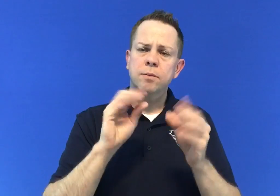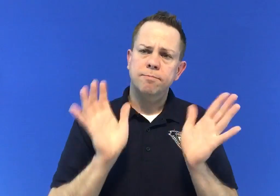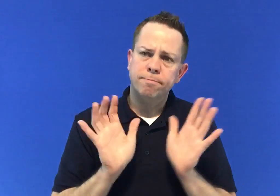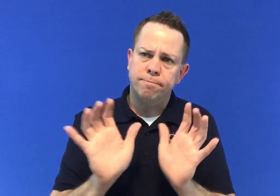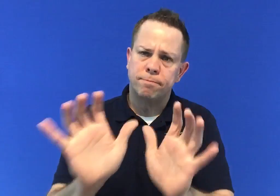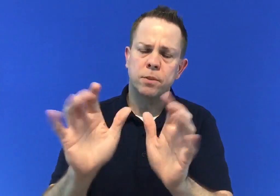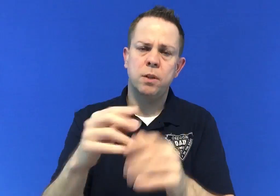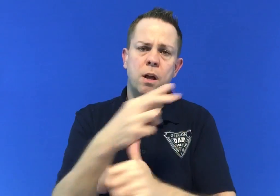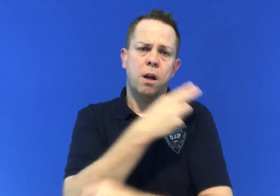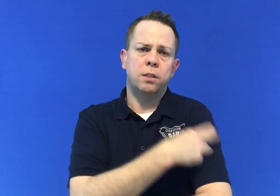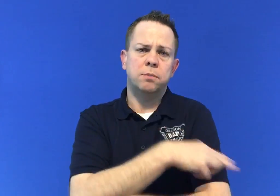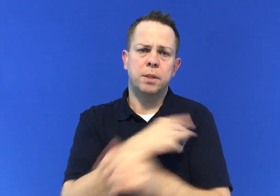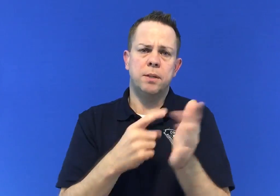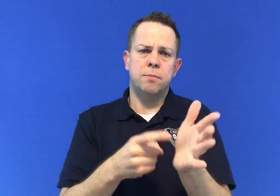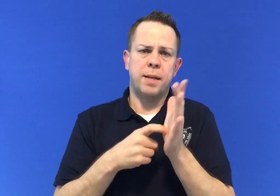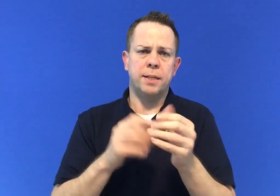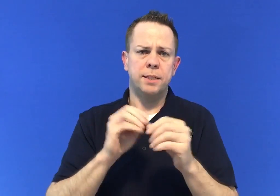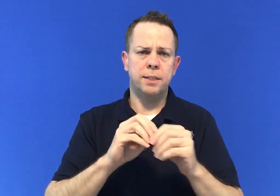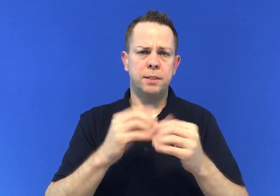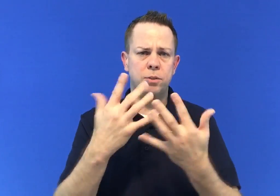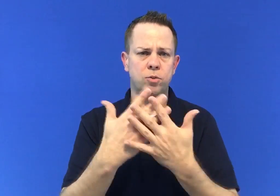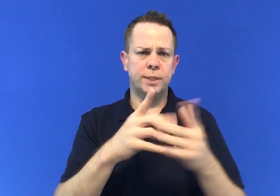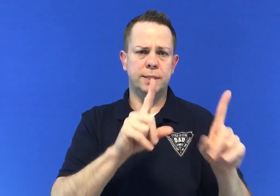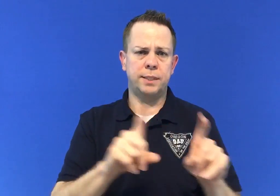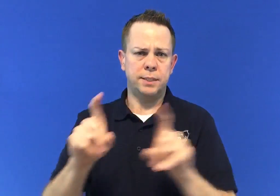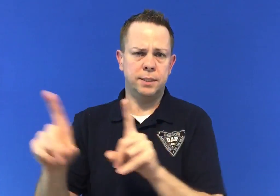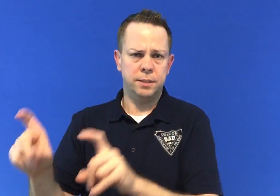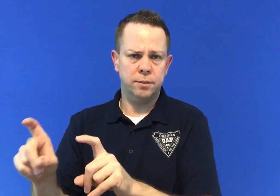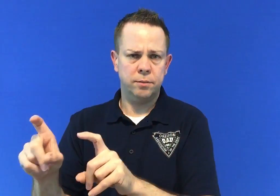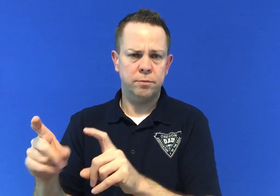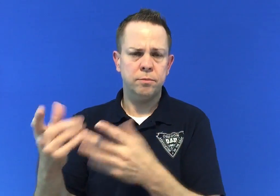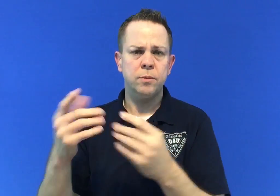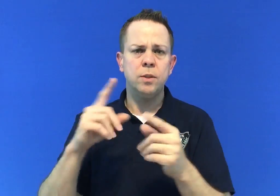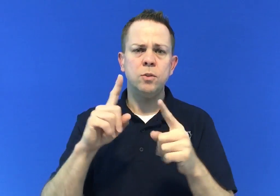and push hospitals to do audiology testing